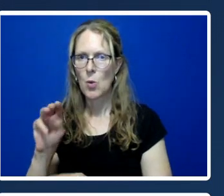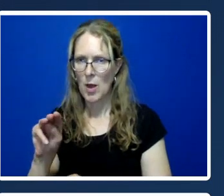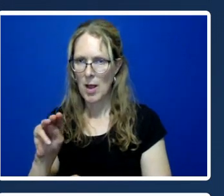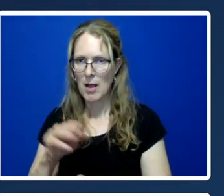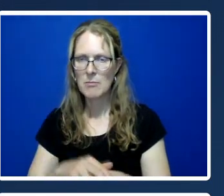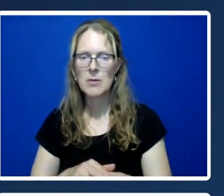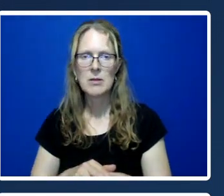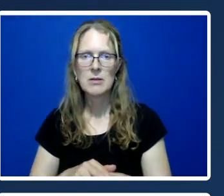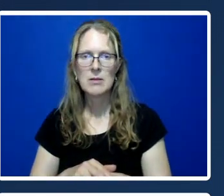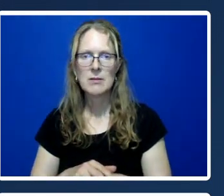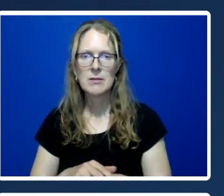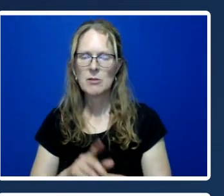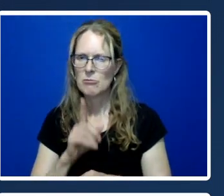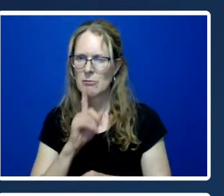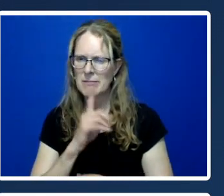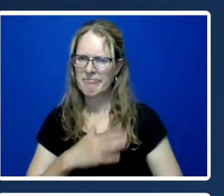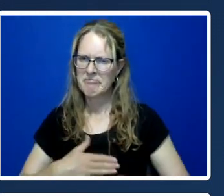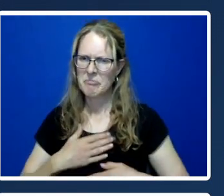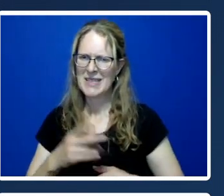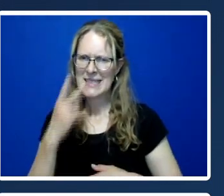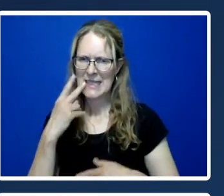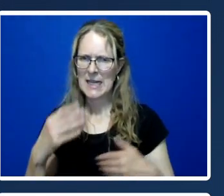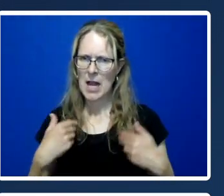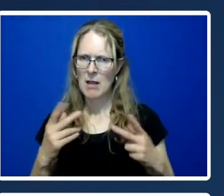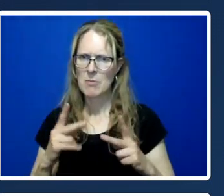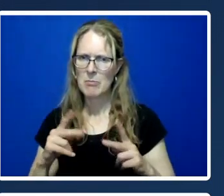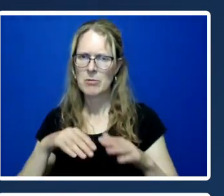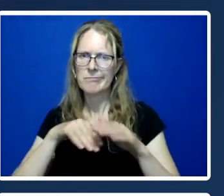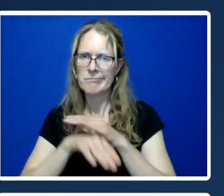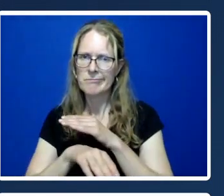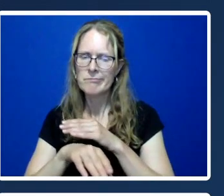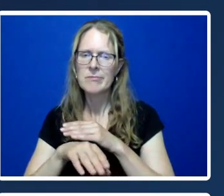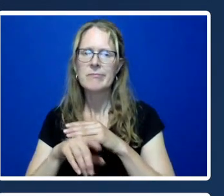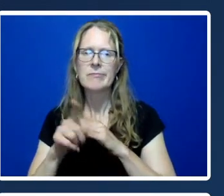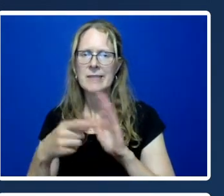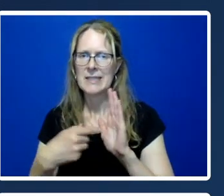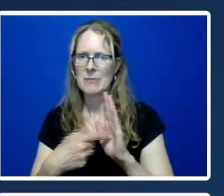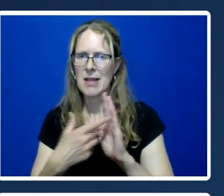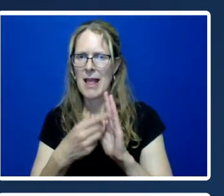access these exhibitions and to access the Smithsonian. But better than that,